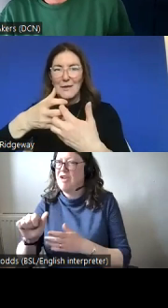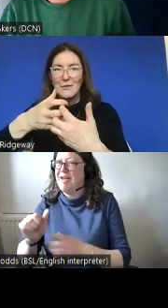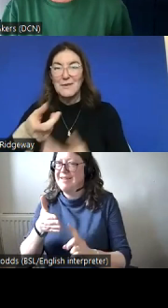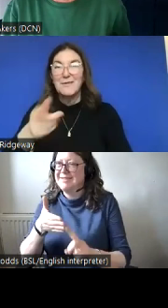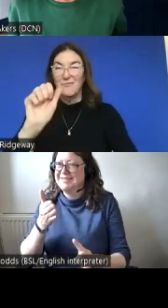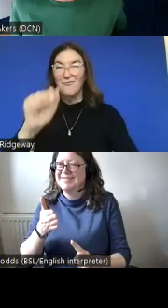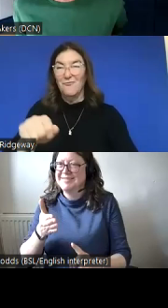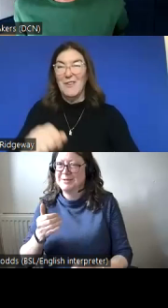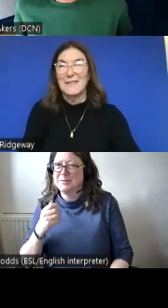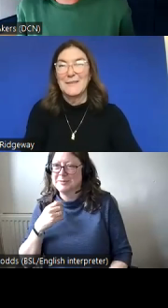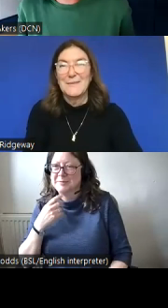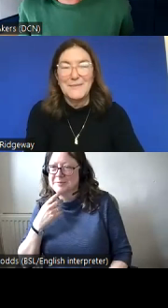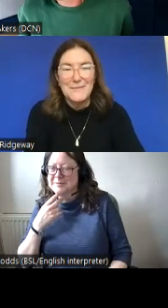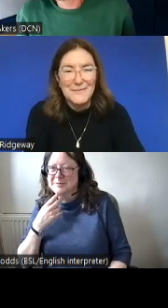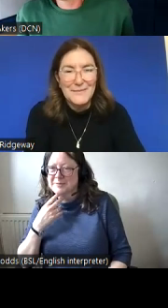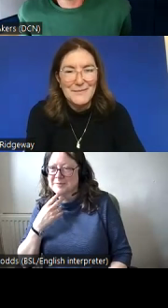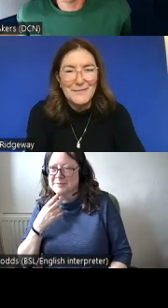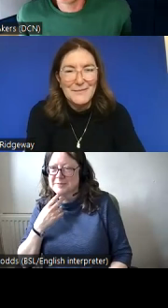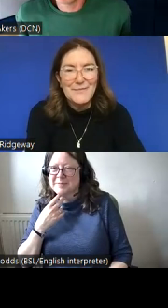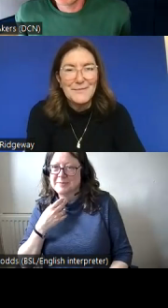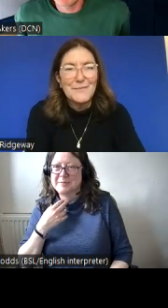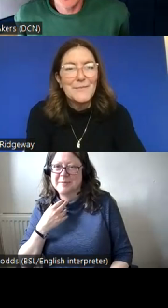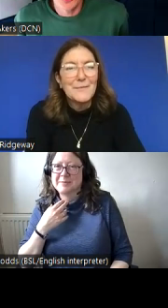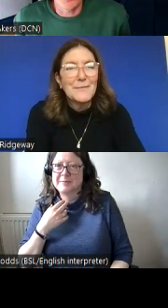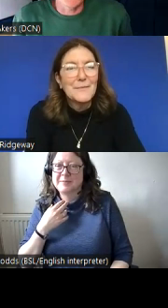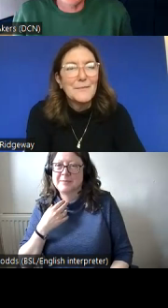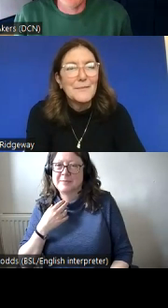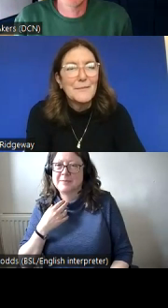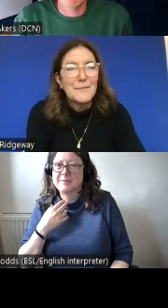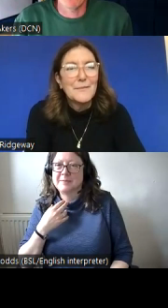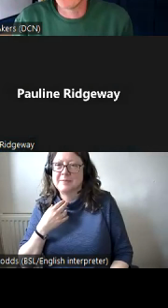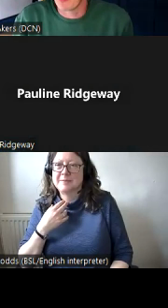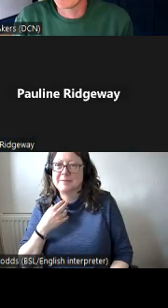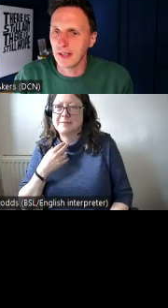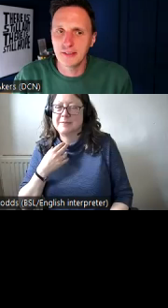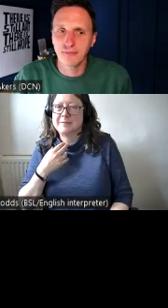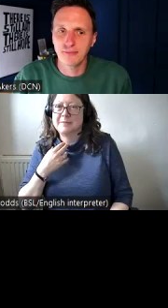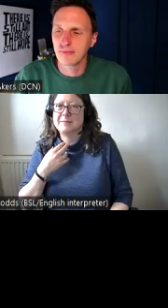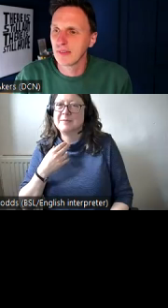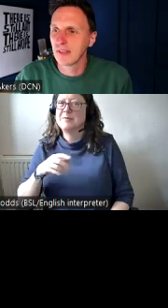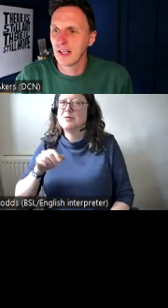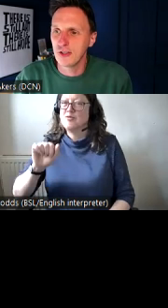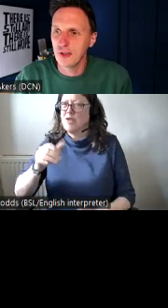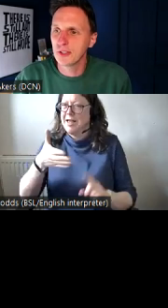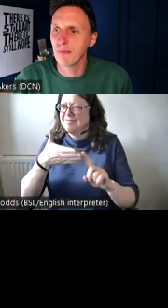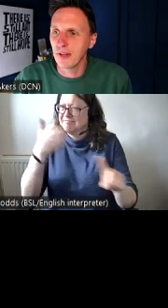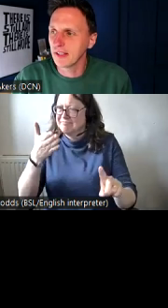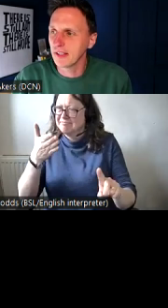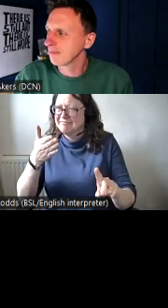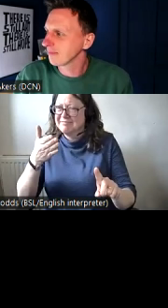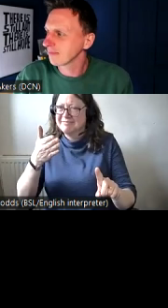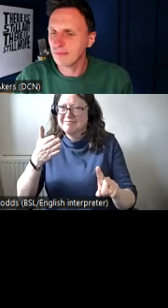If I look at these, there's something-- surely you have to be on the website and do something